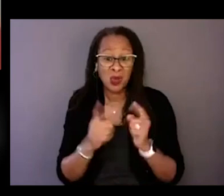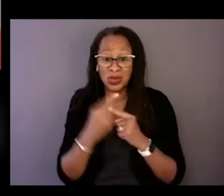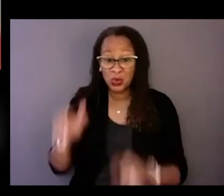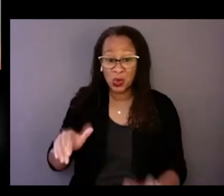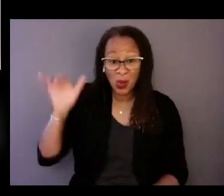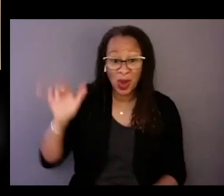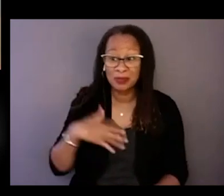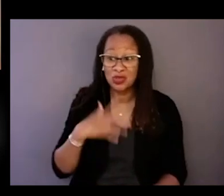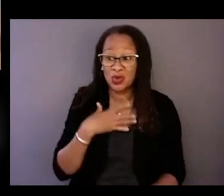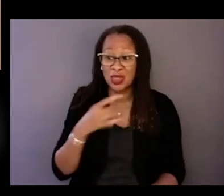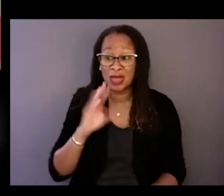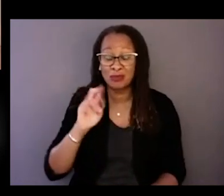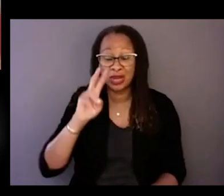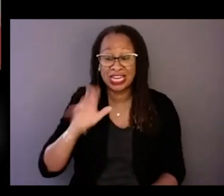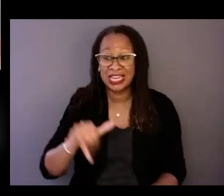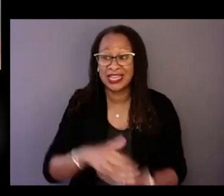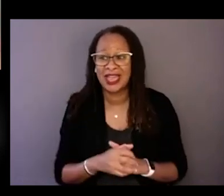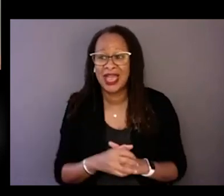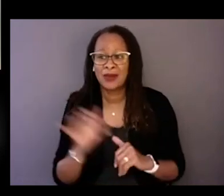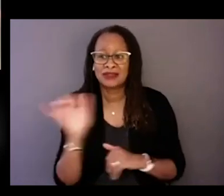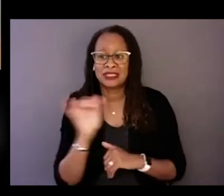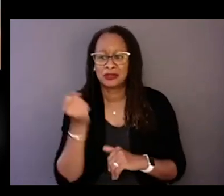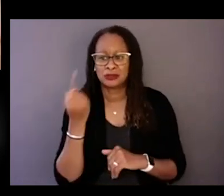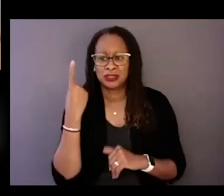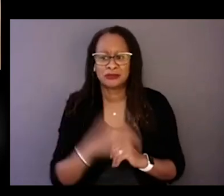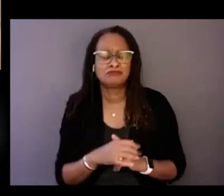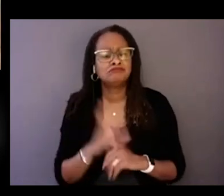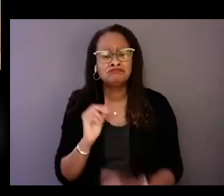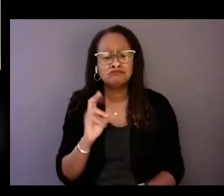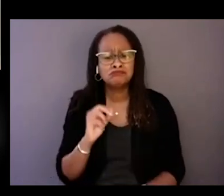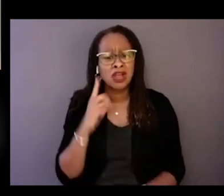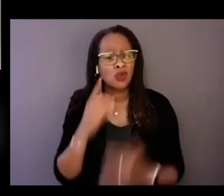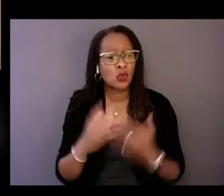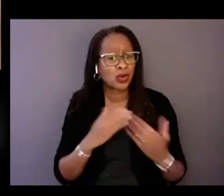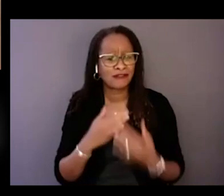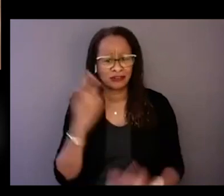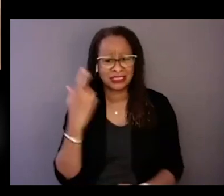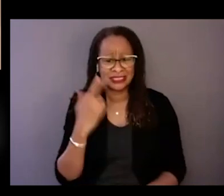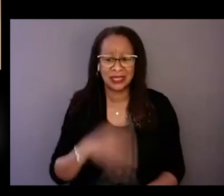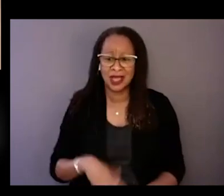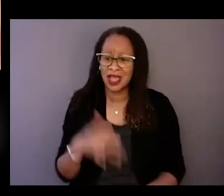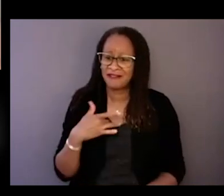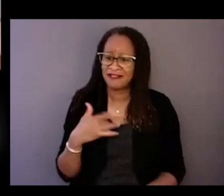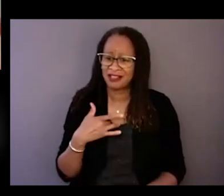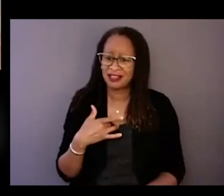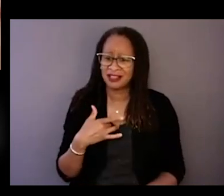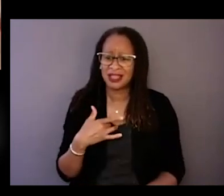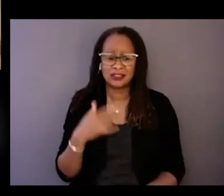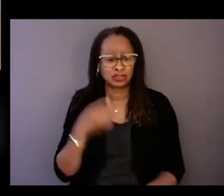And we both had a similar perception of like, no for whatever reason, like we felt that she had had this image,